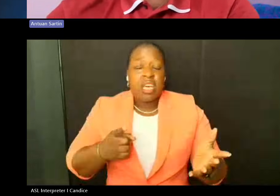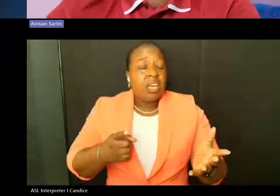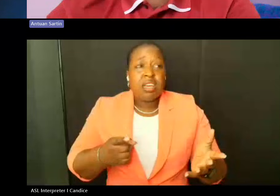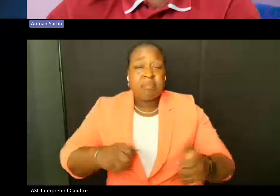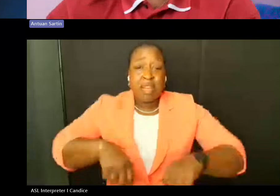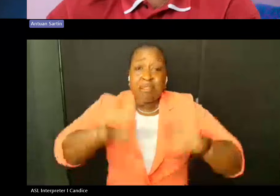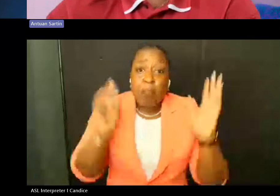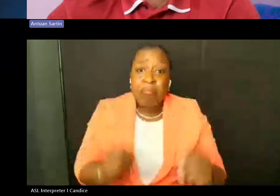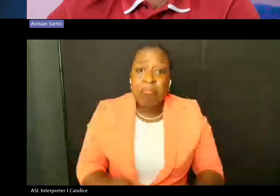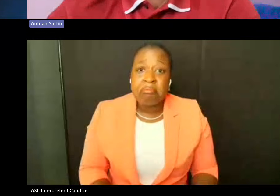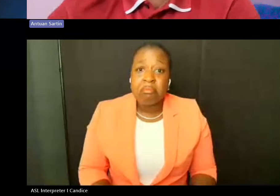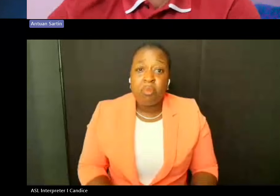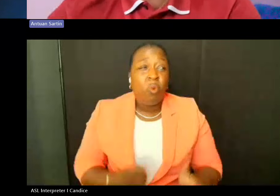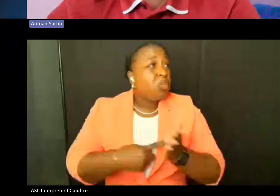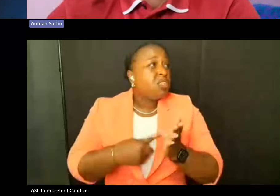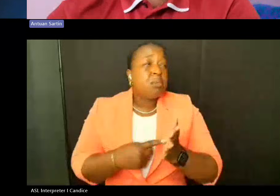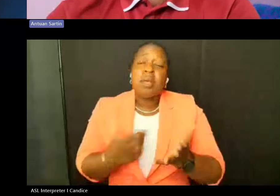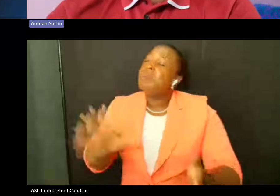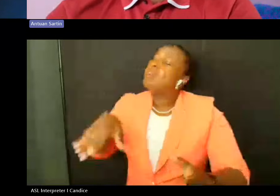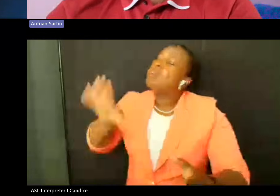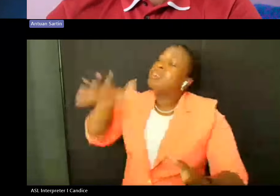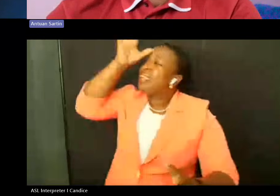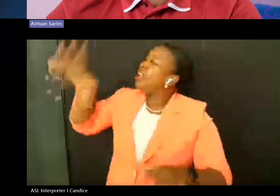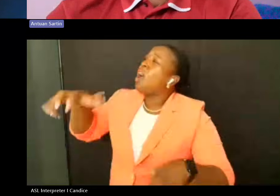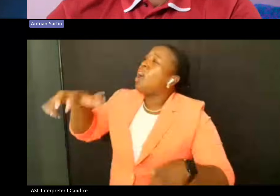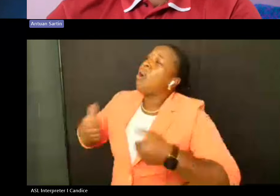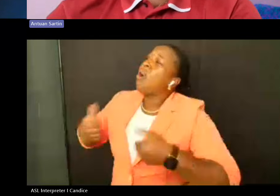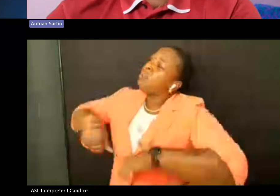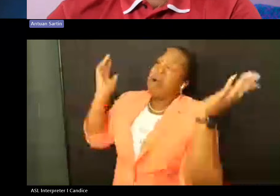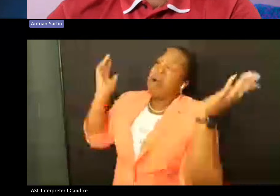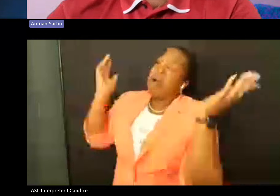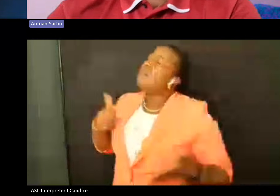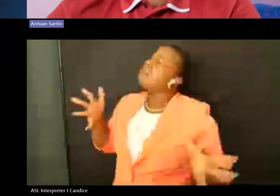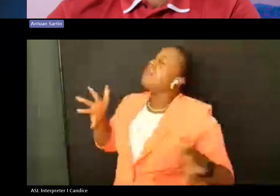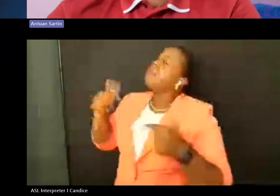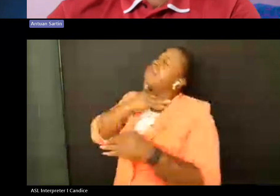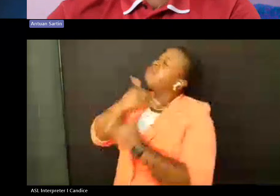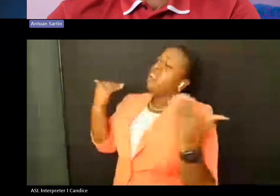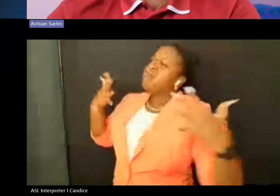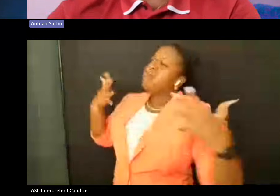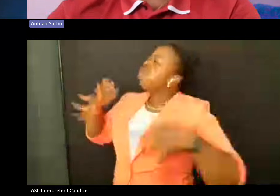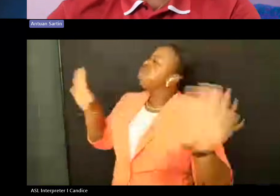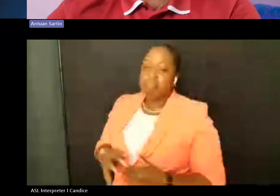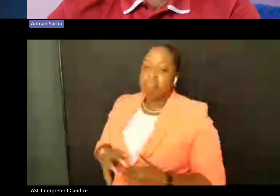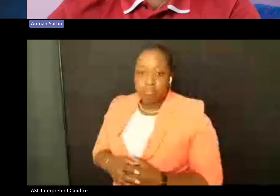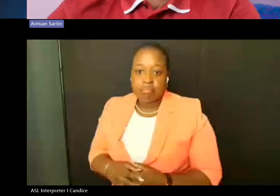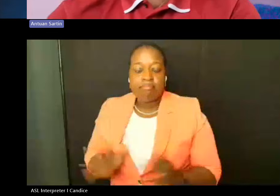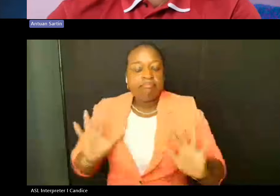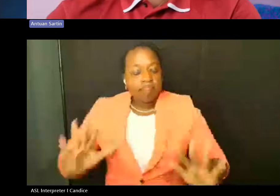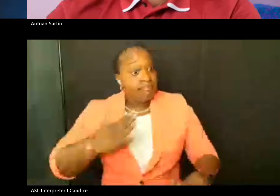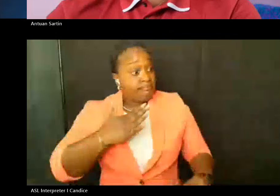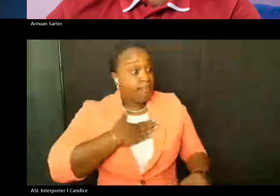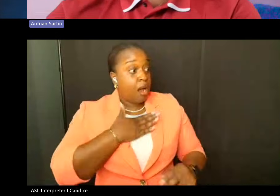And so, me as a parent, I'm trying to install to her and teach her and keep her strong minded